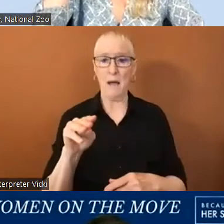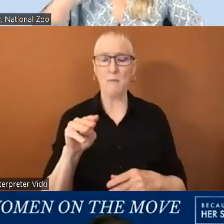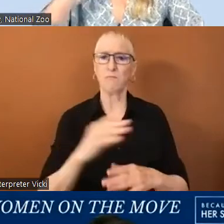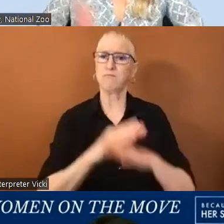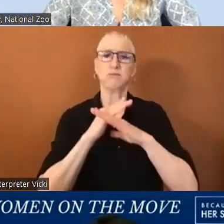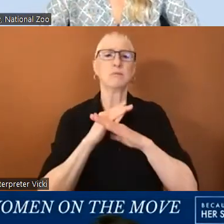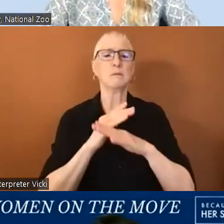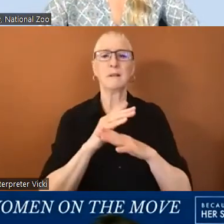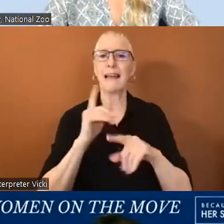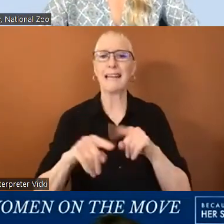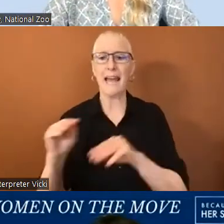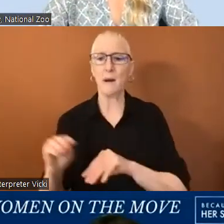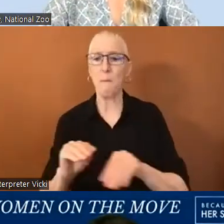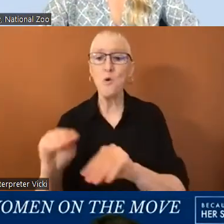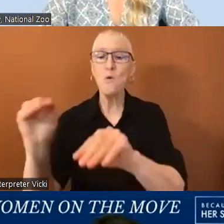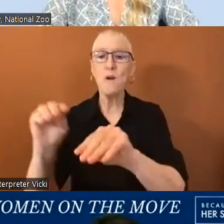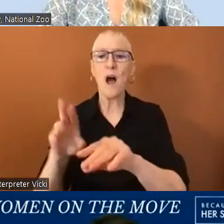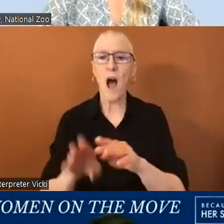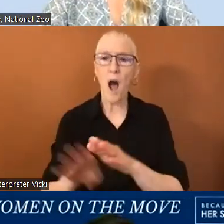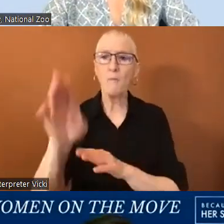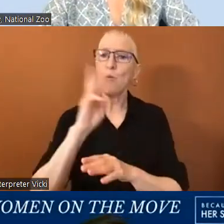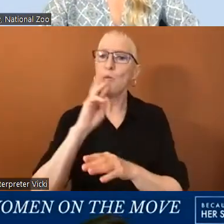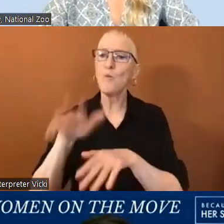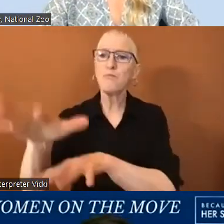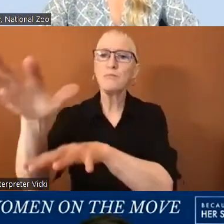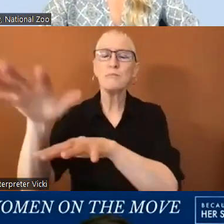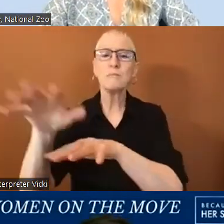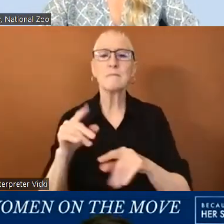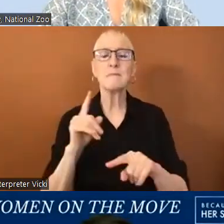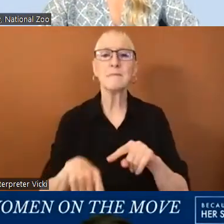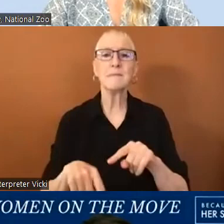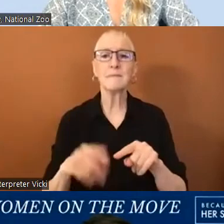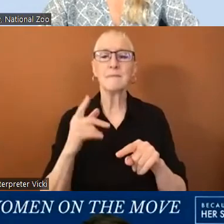uh movement upstream and that that contributes to the trouble, the struggles, for them to spawn